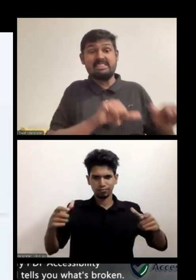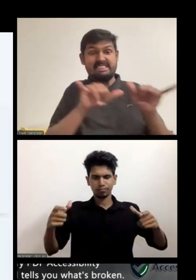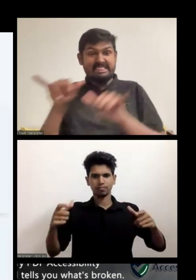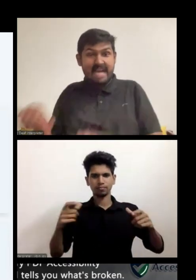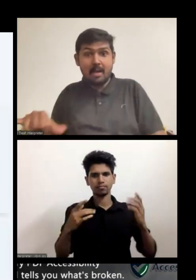inclusivity.